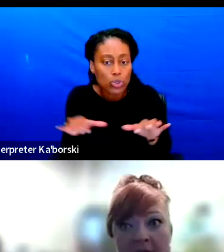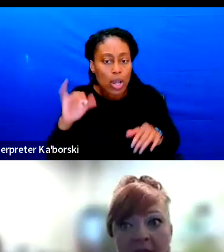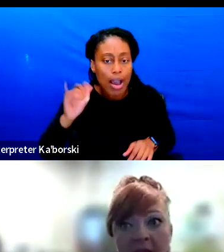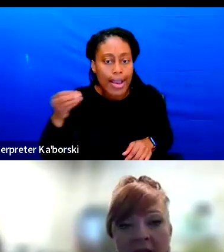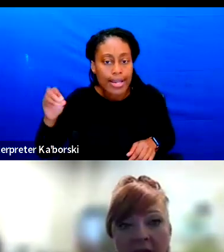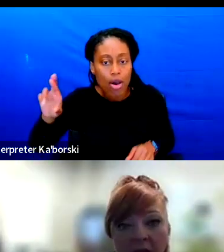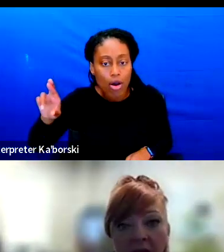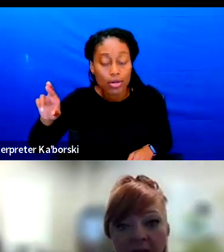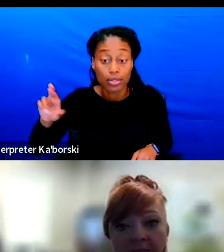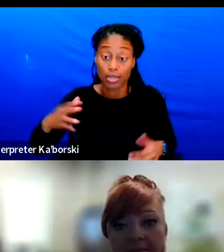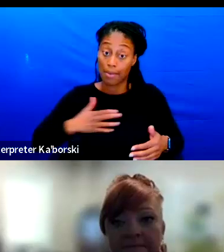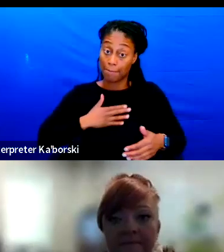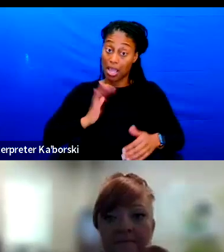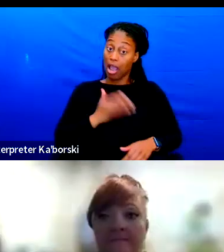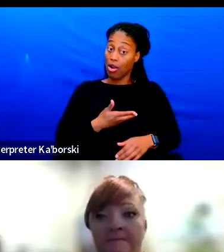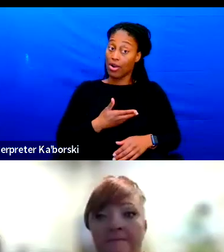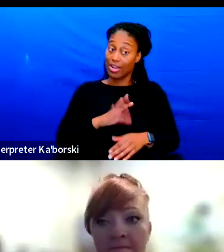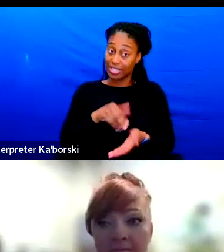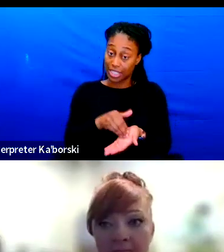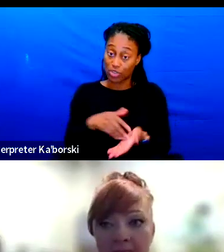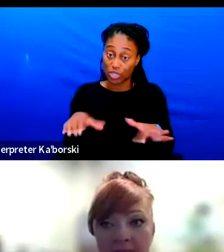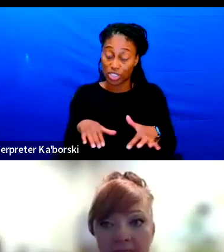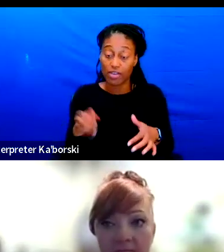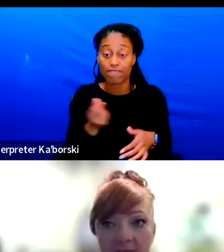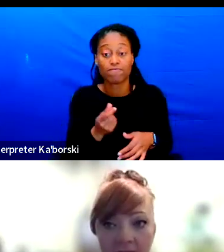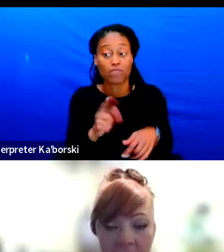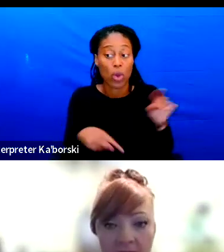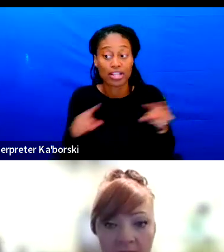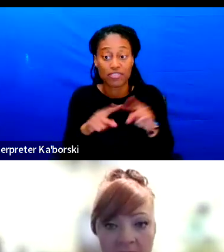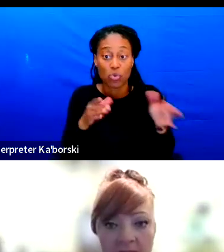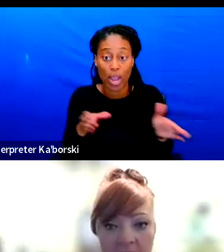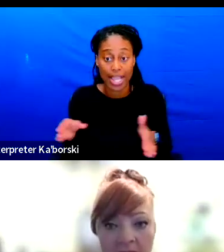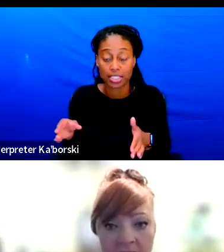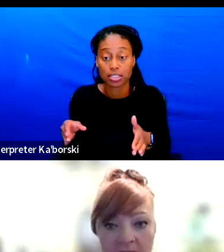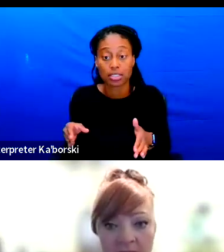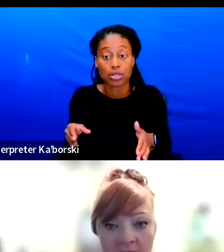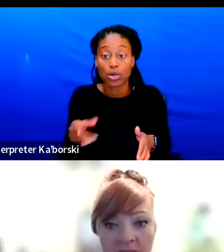Kyle Kleist: At our center. We've done it a variety of ways over the years. It used to be whoever was available.